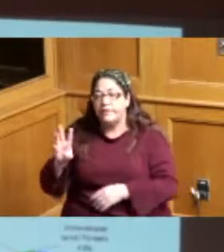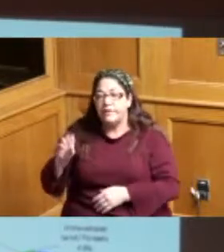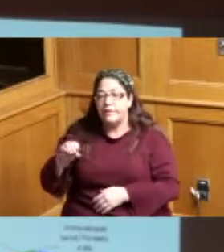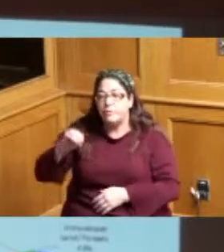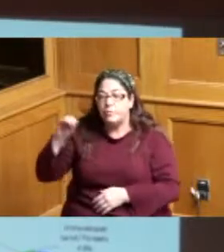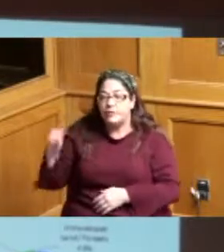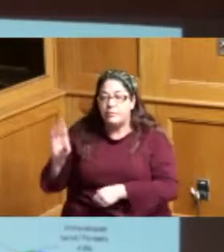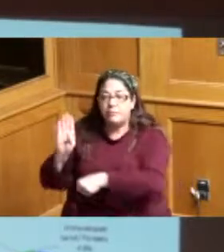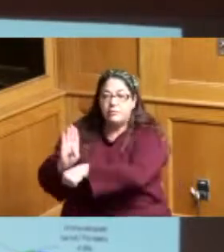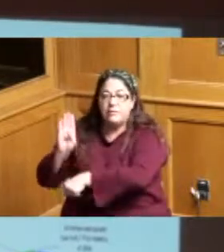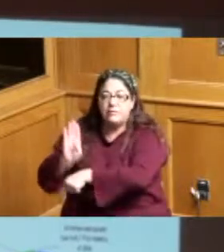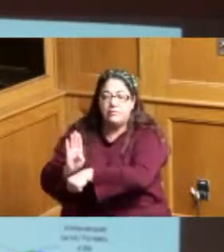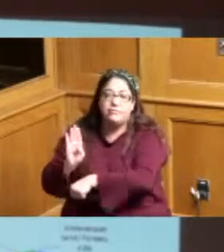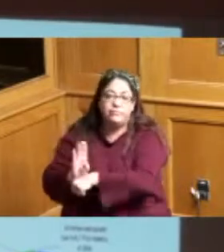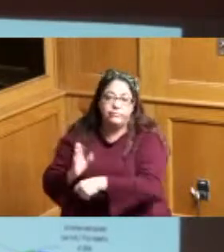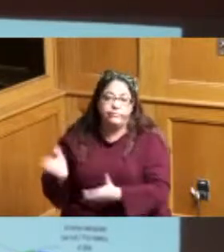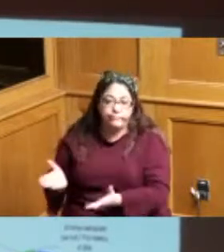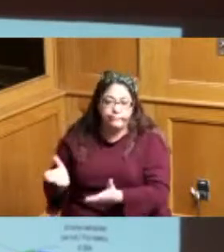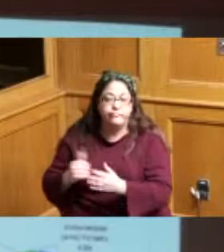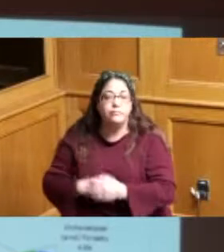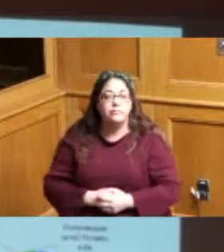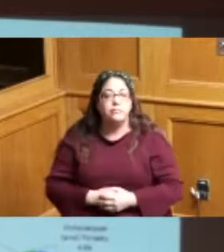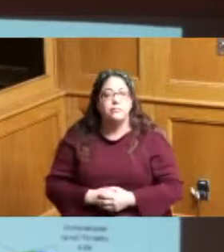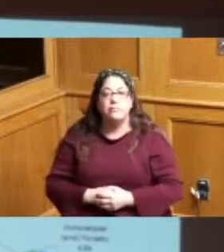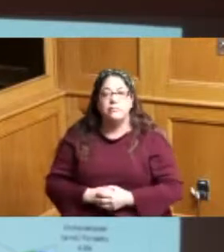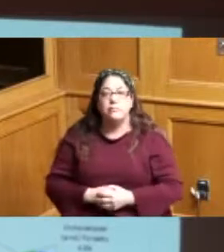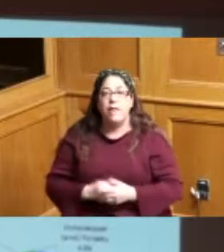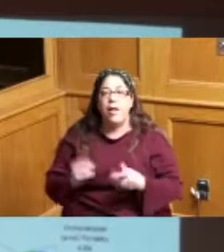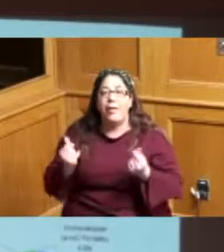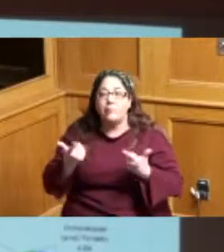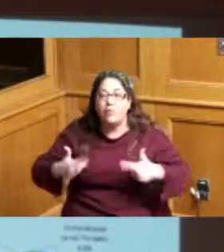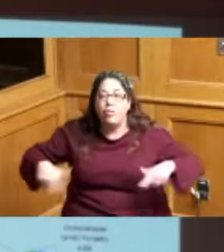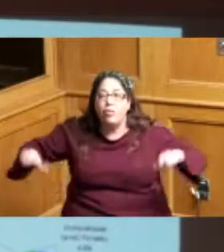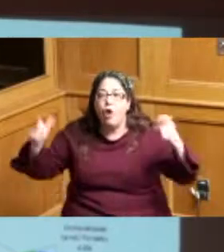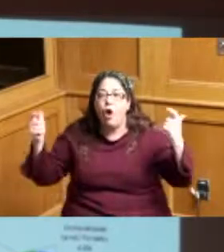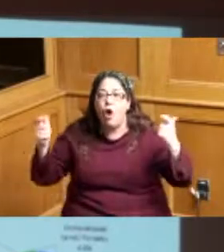is actually with non-residential properties because of large you know warehouses and all